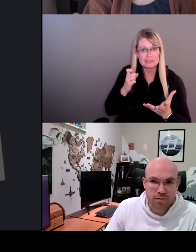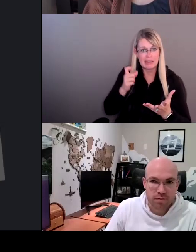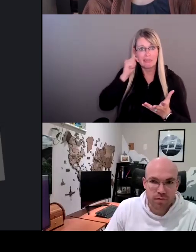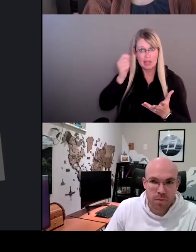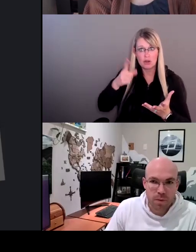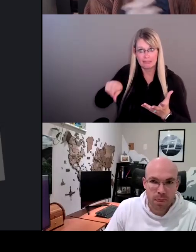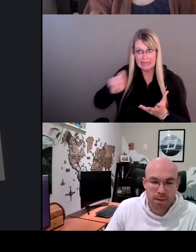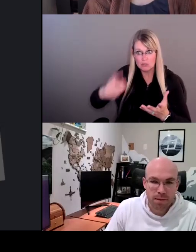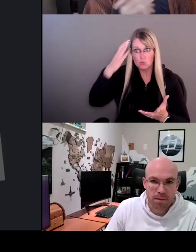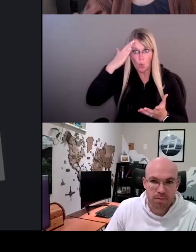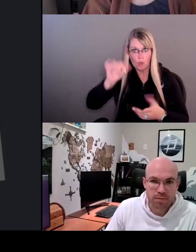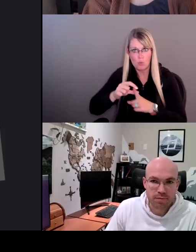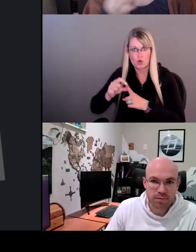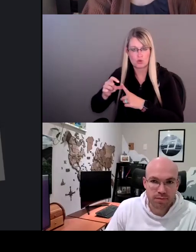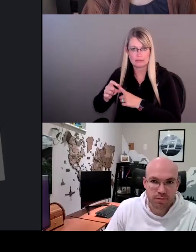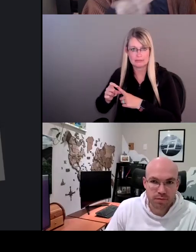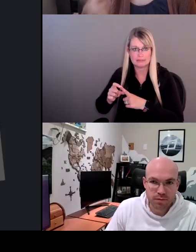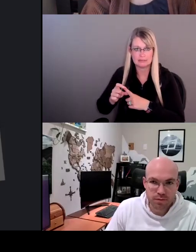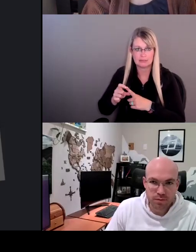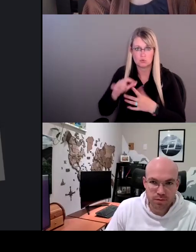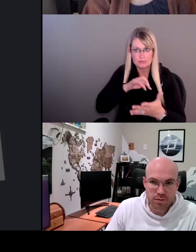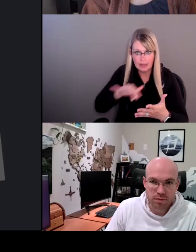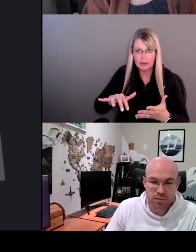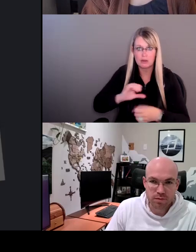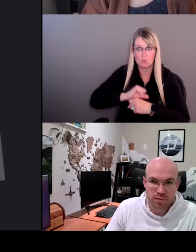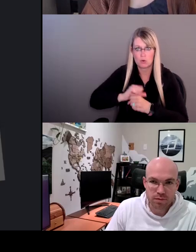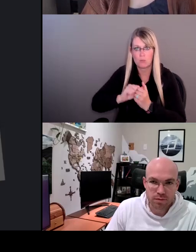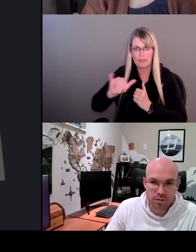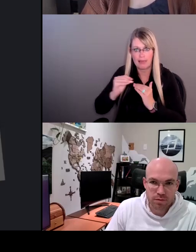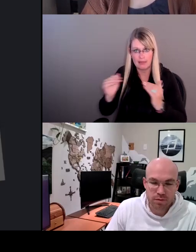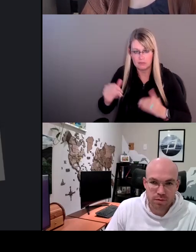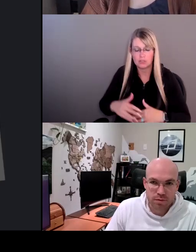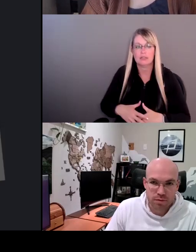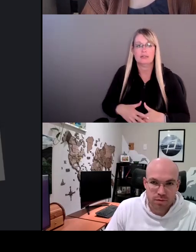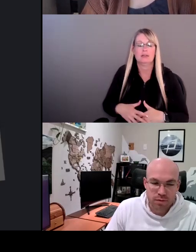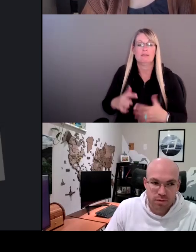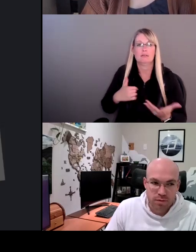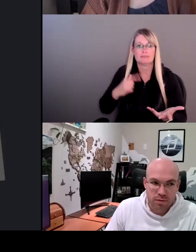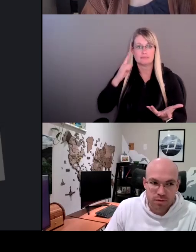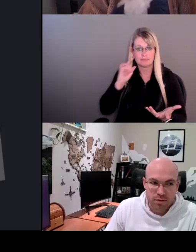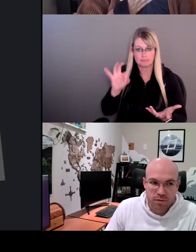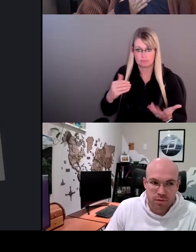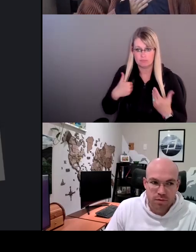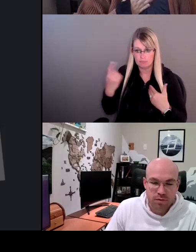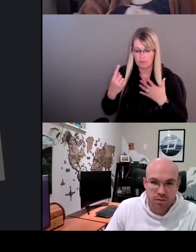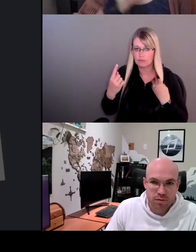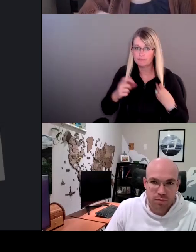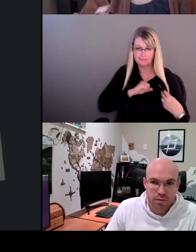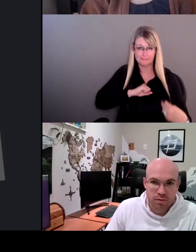those things to be studying or working at that level. I think if you have -- if you